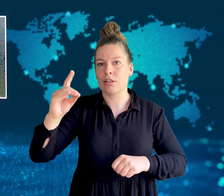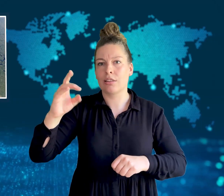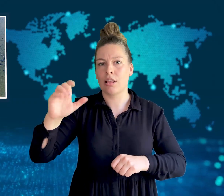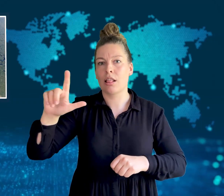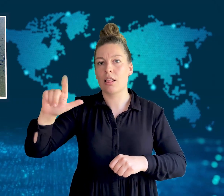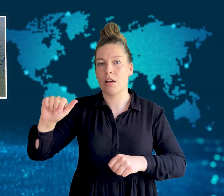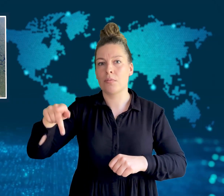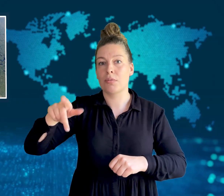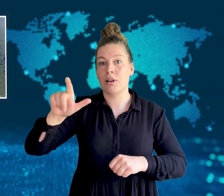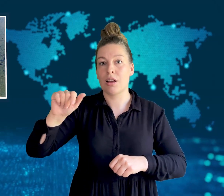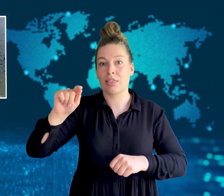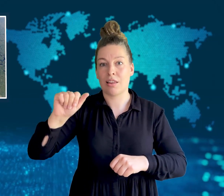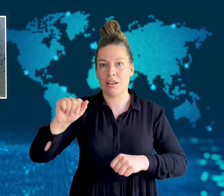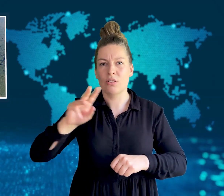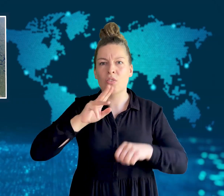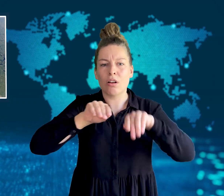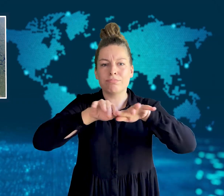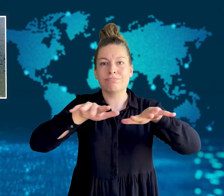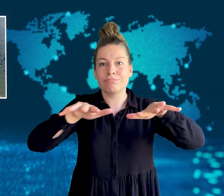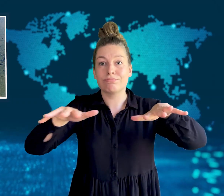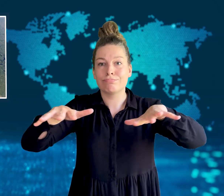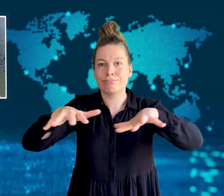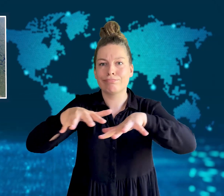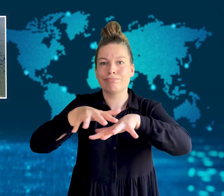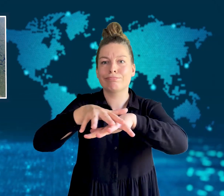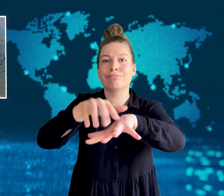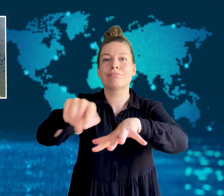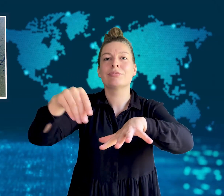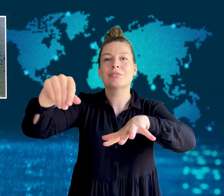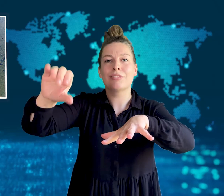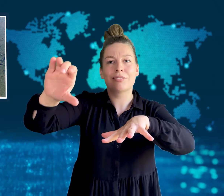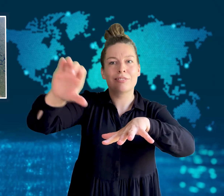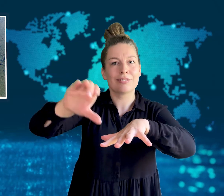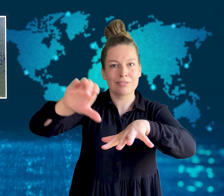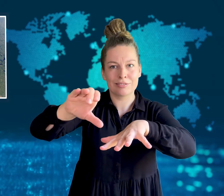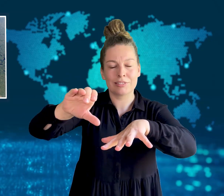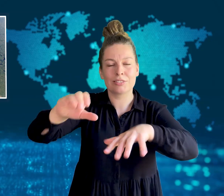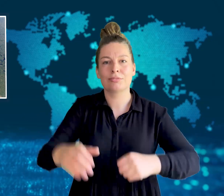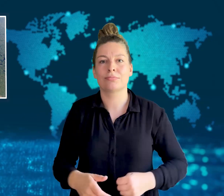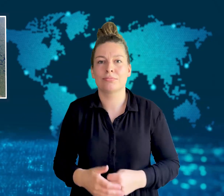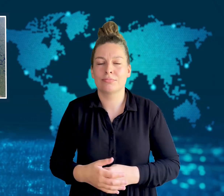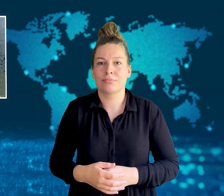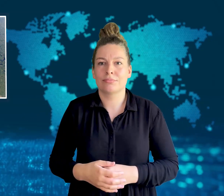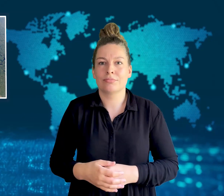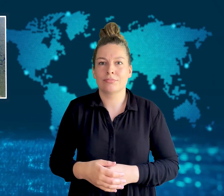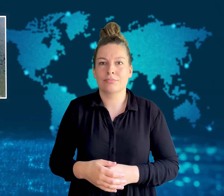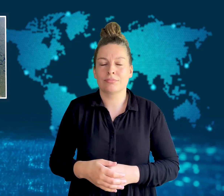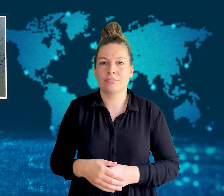on how much salt could be in the water.